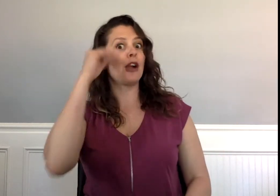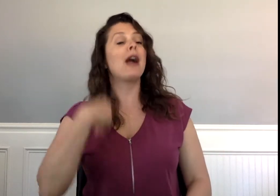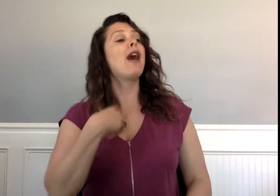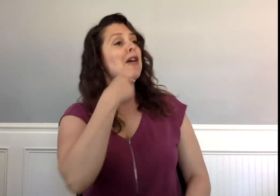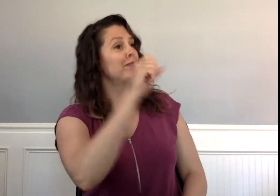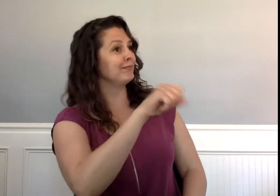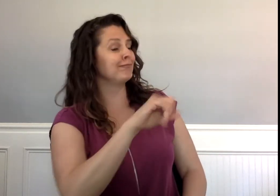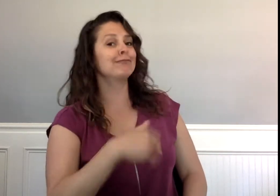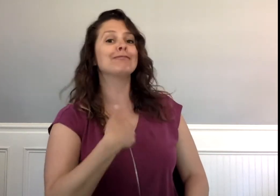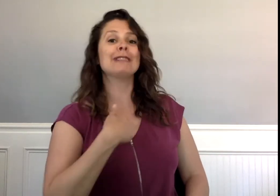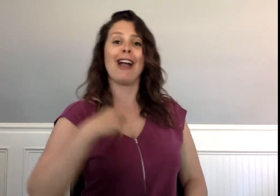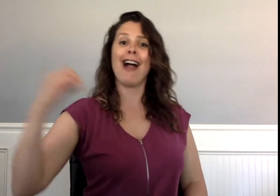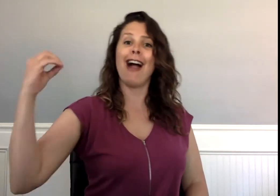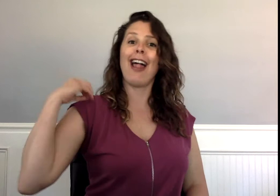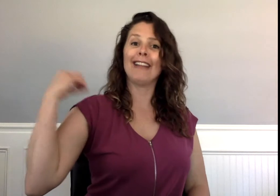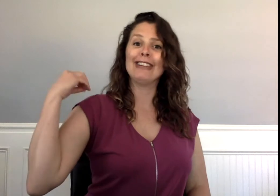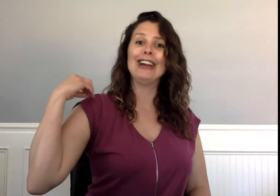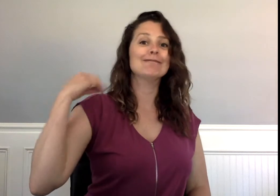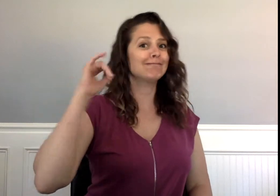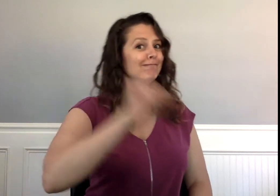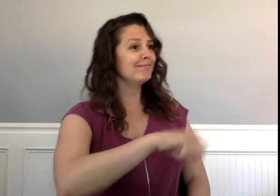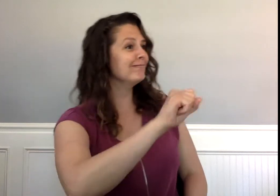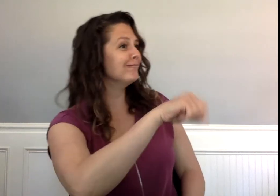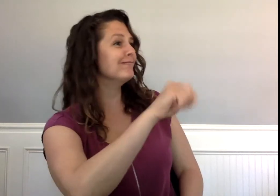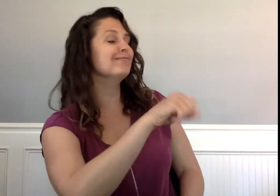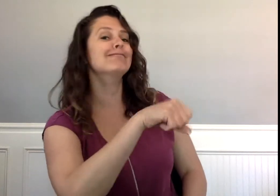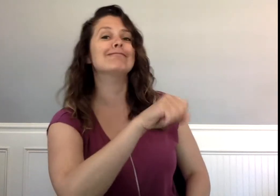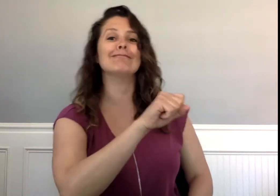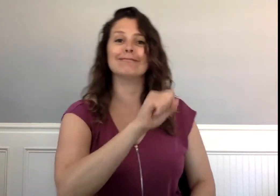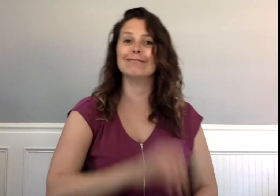"Yep that would be me. (sign name O on shoulder)”